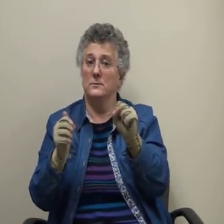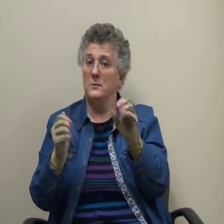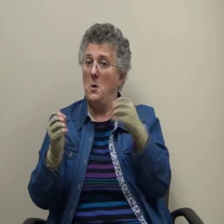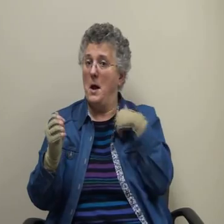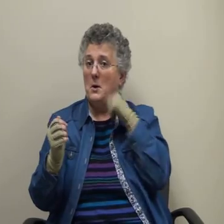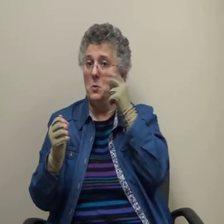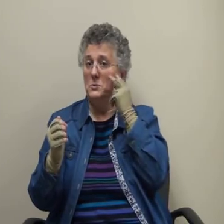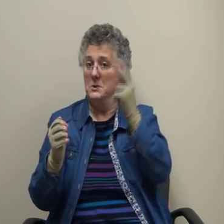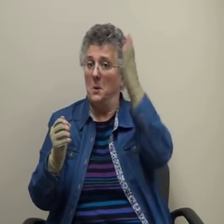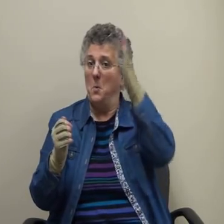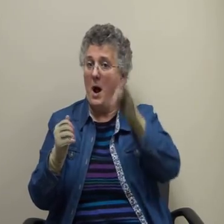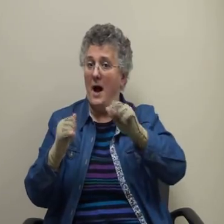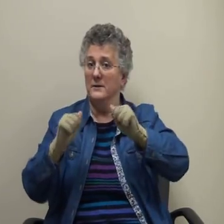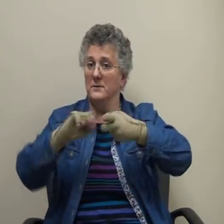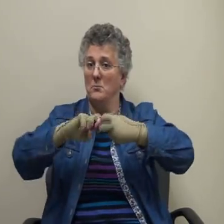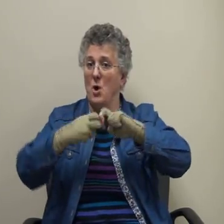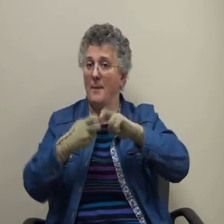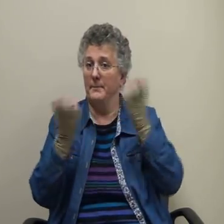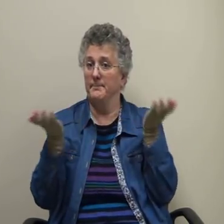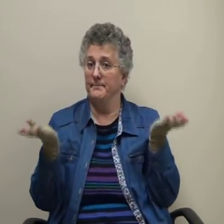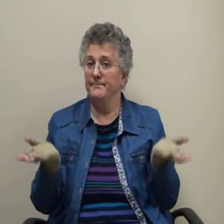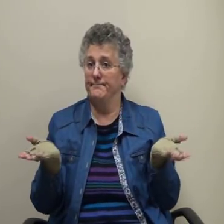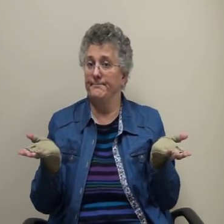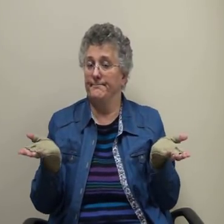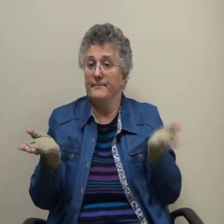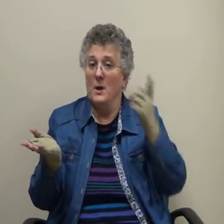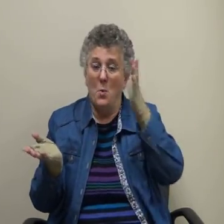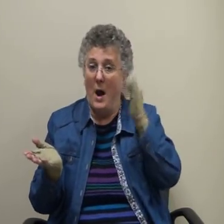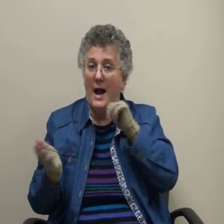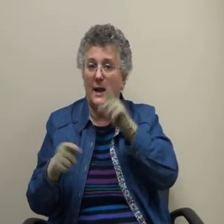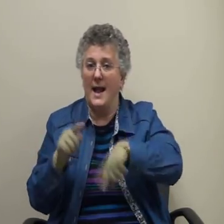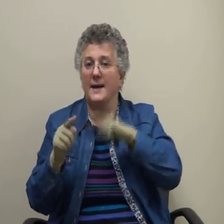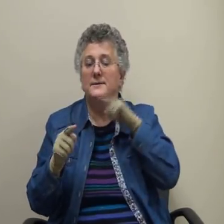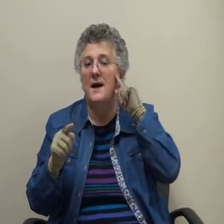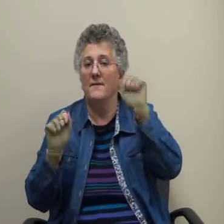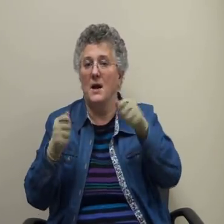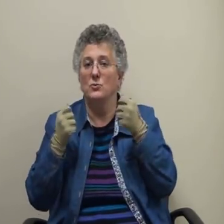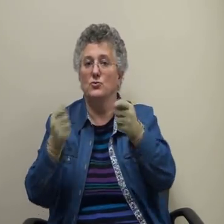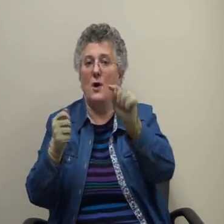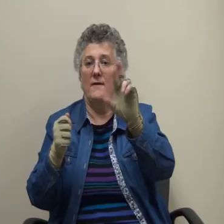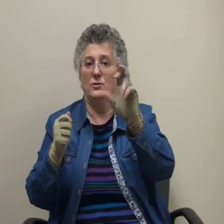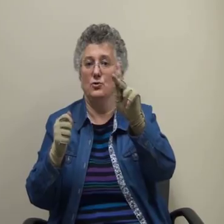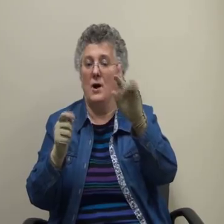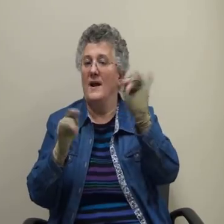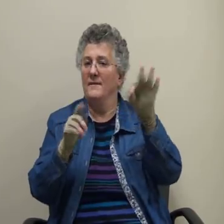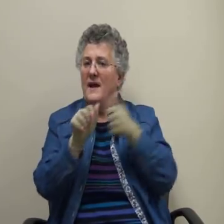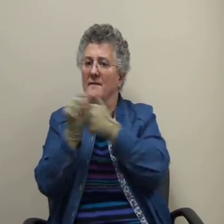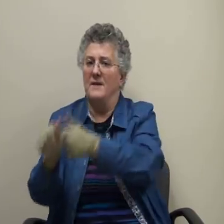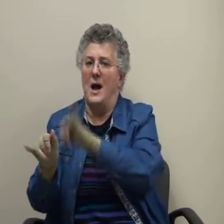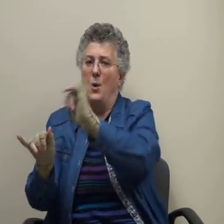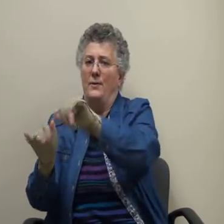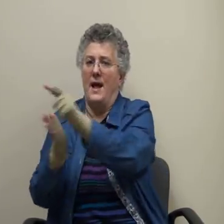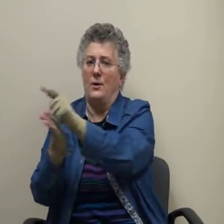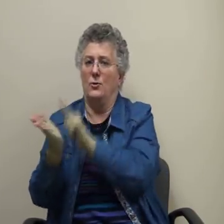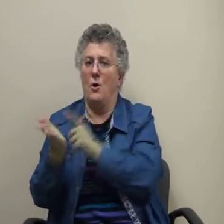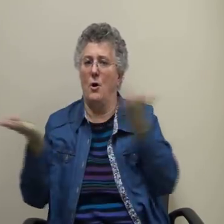So I dont see why there is a problem? Why can't deaf people drive trucks if they follow that law?